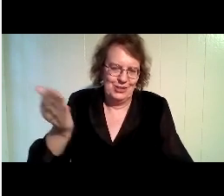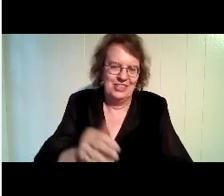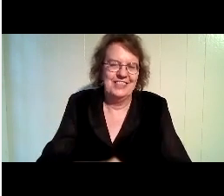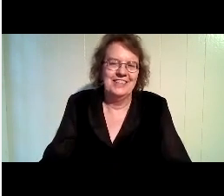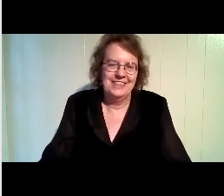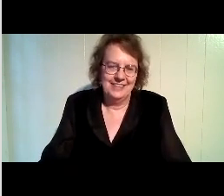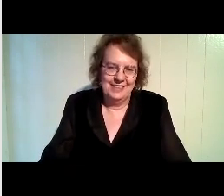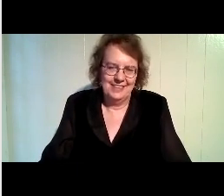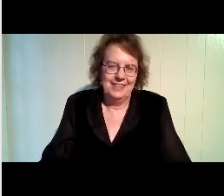So I'll go ahead and create that.